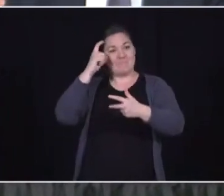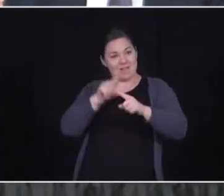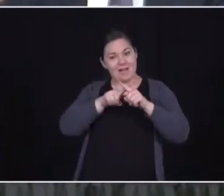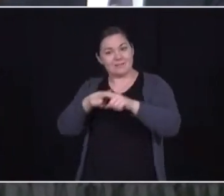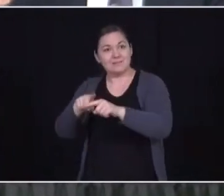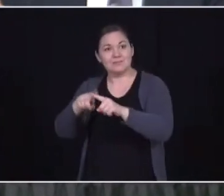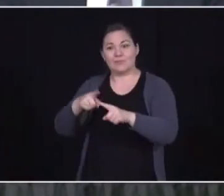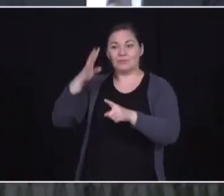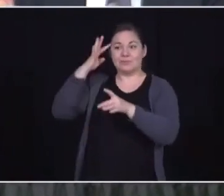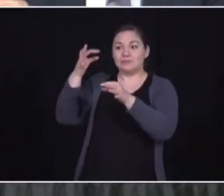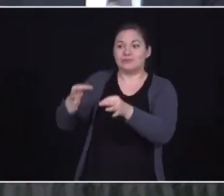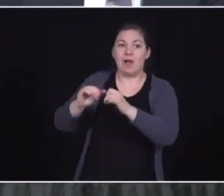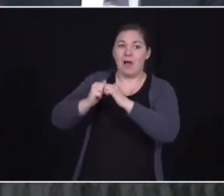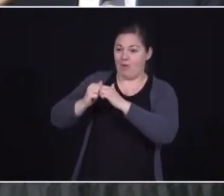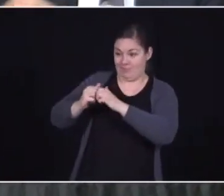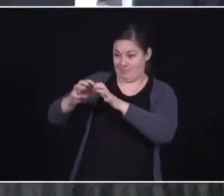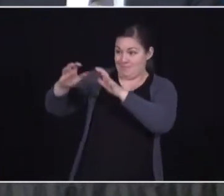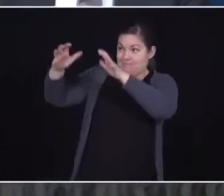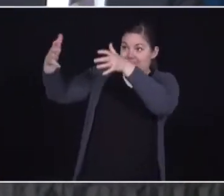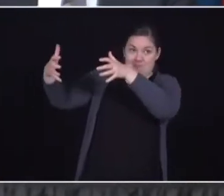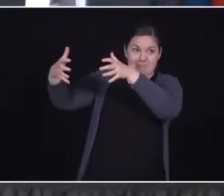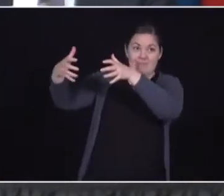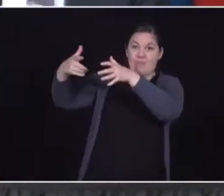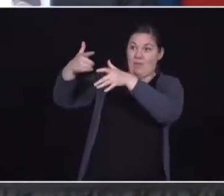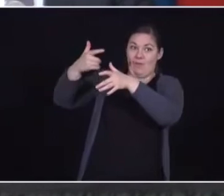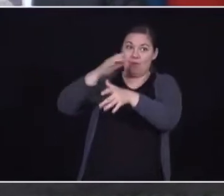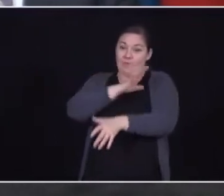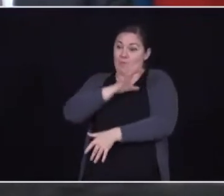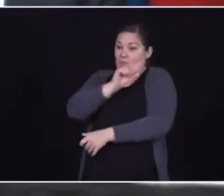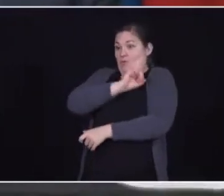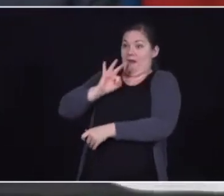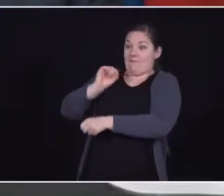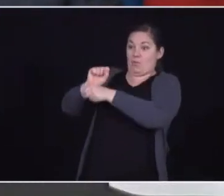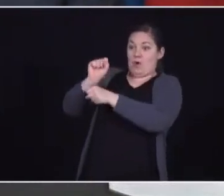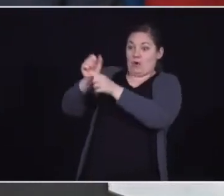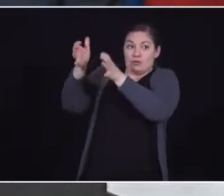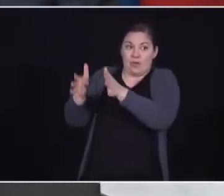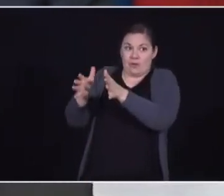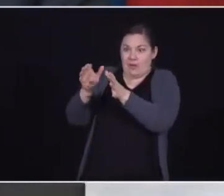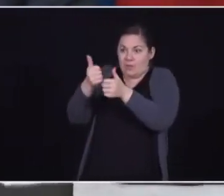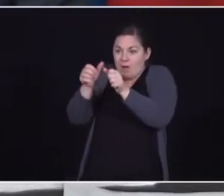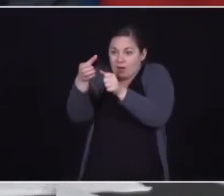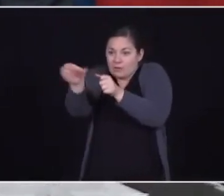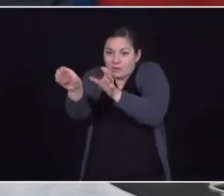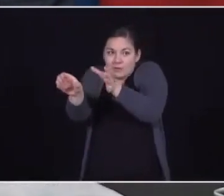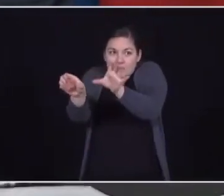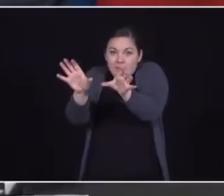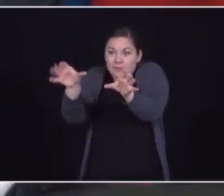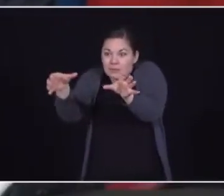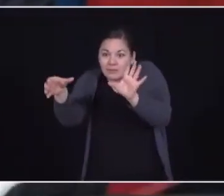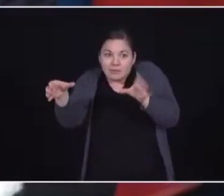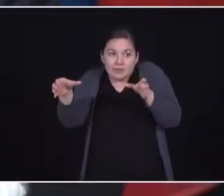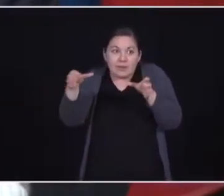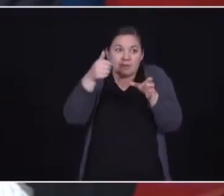And so that will be applied and worked through to help to sequence populations within the healthcare field, over the first phase